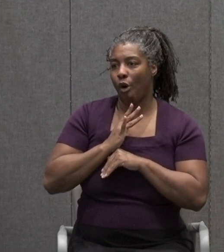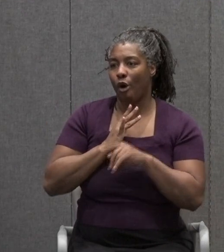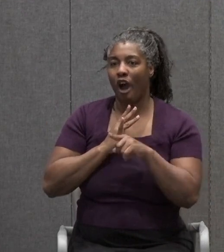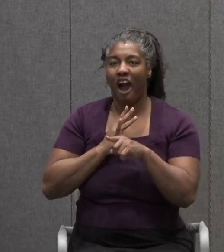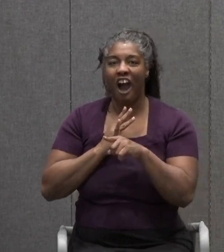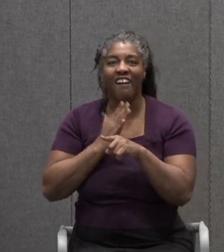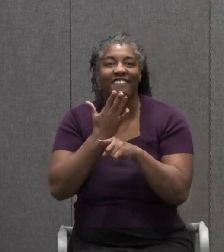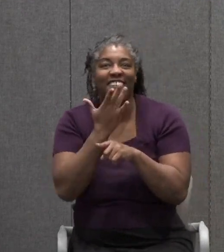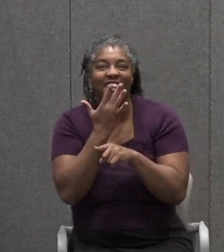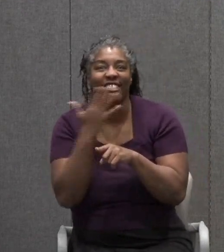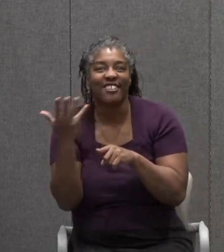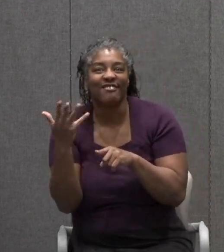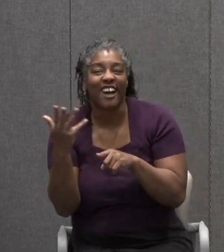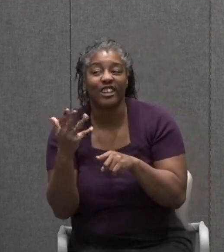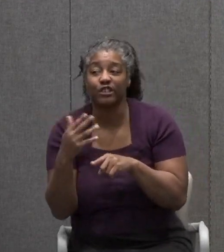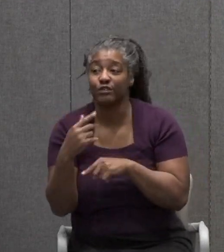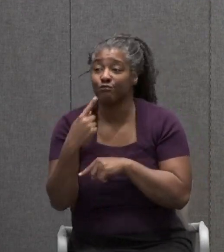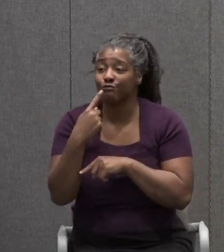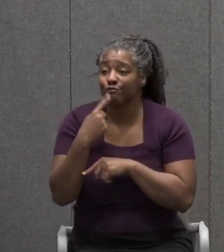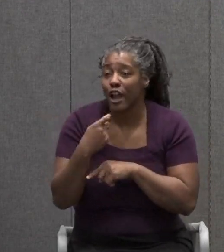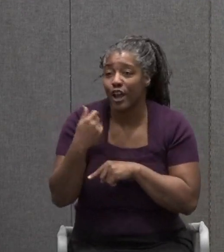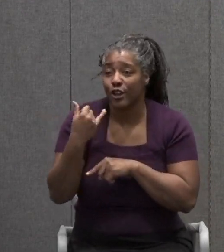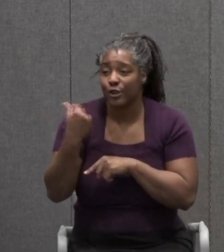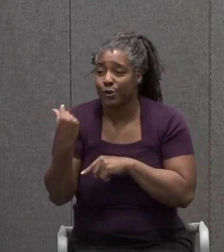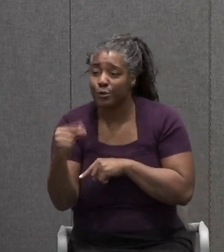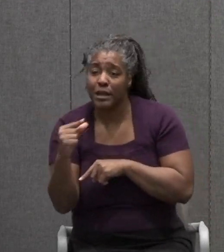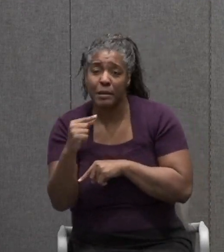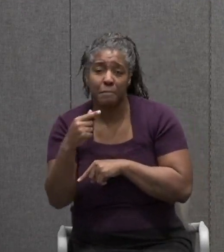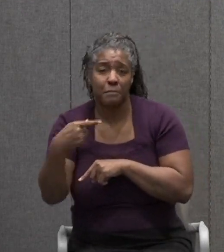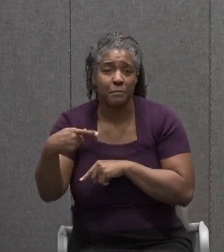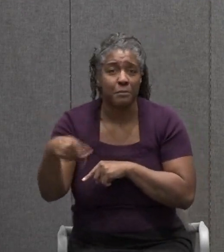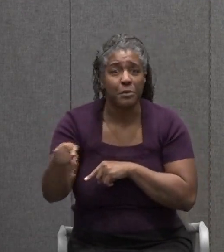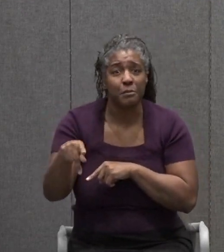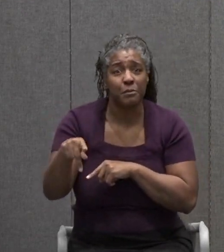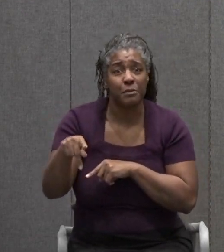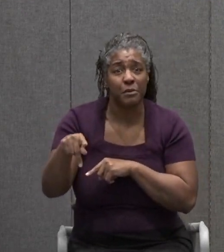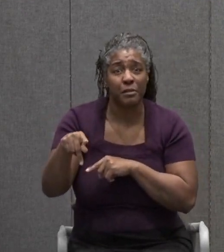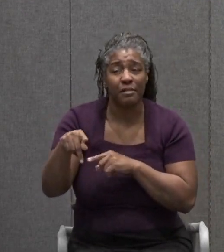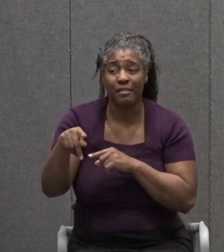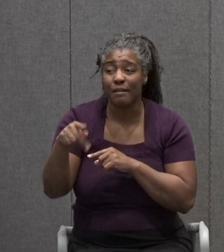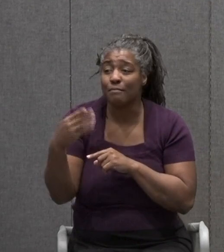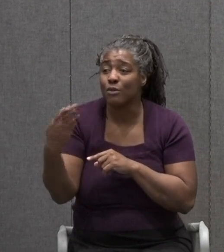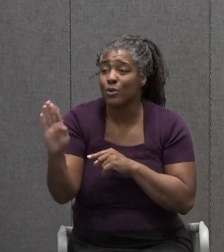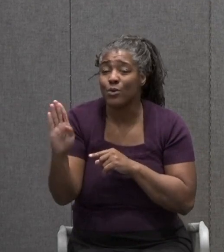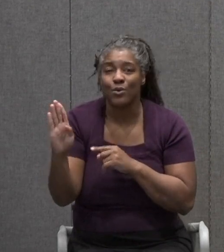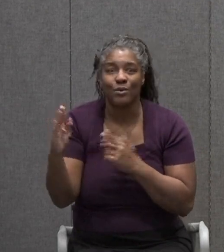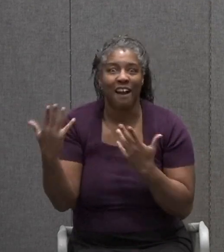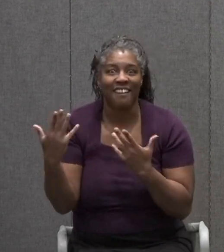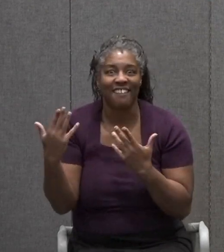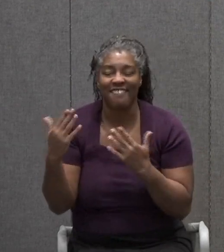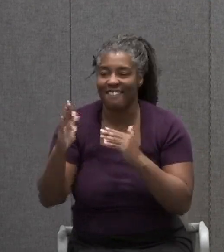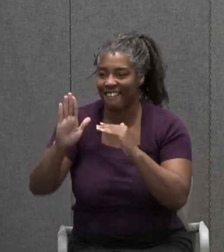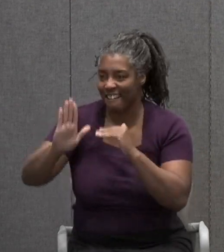Red, green, purple, pink, yellow, blue? How would you decorate it? Guess what?